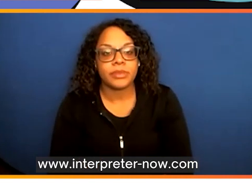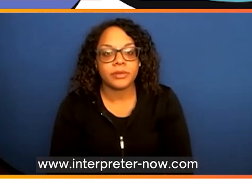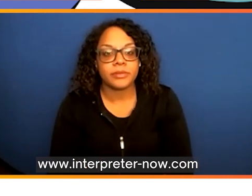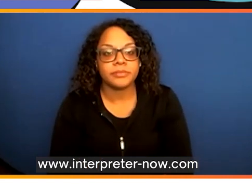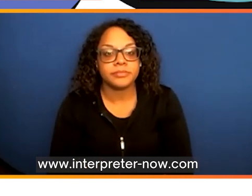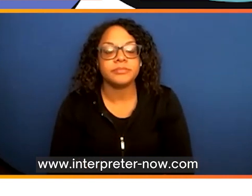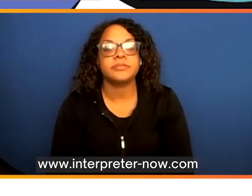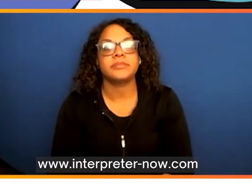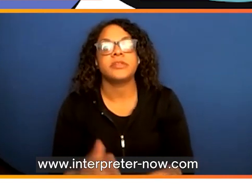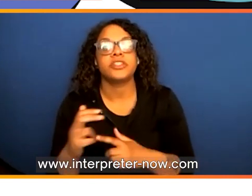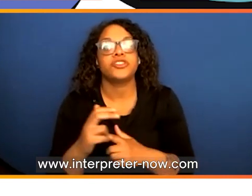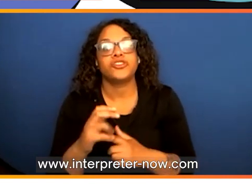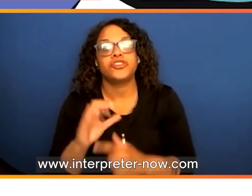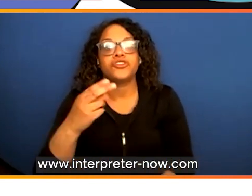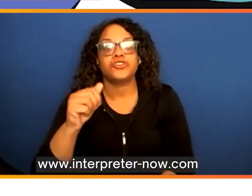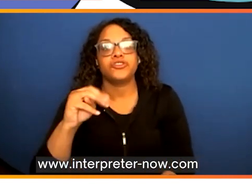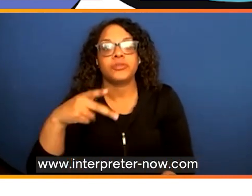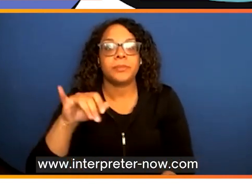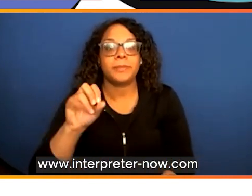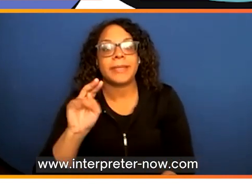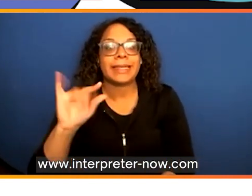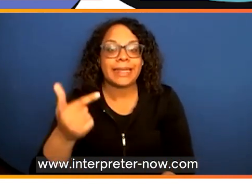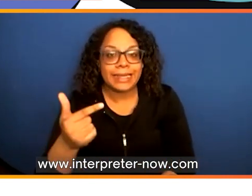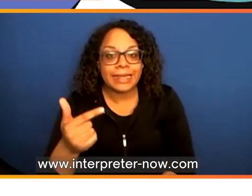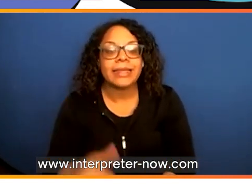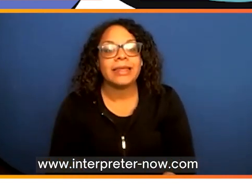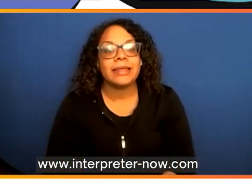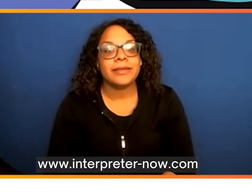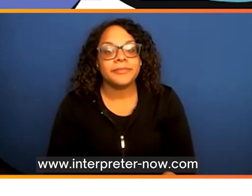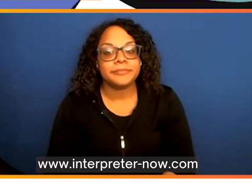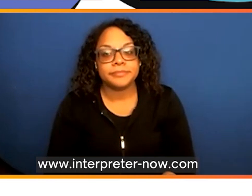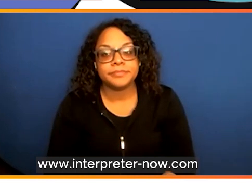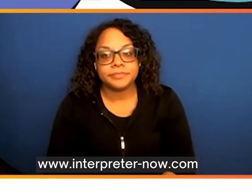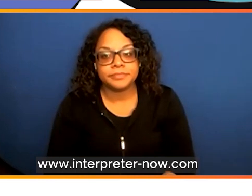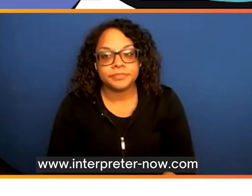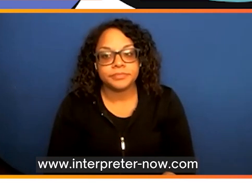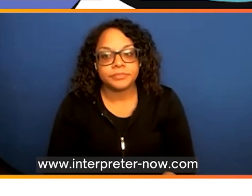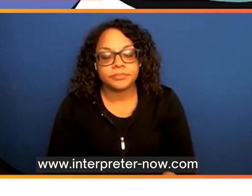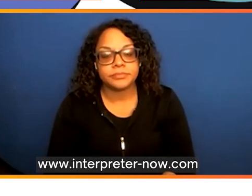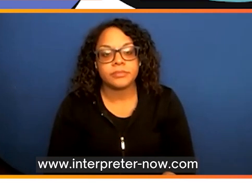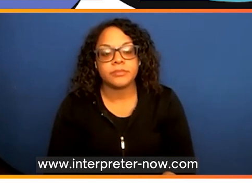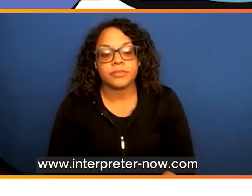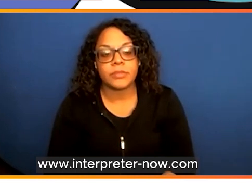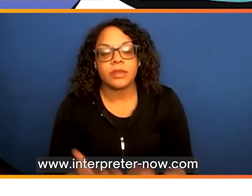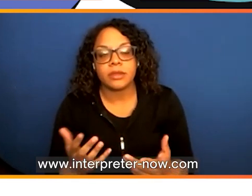So championing for me is, I really think it's what I do. So again, it's not about me, but